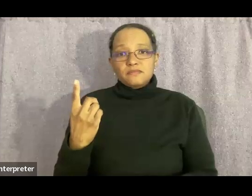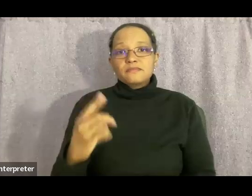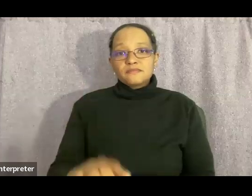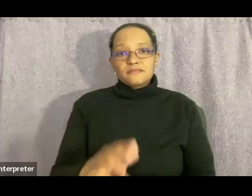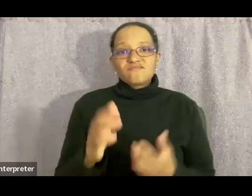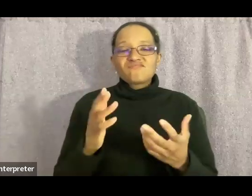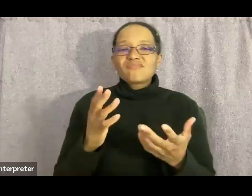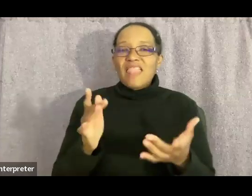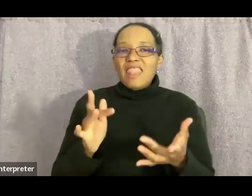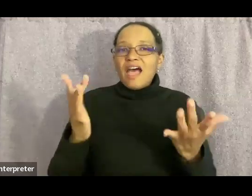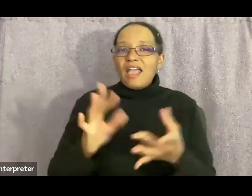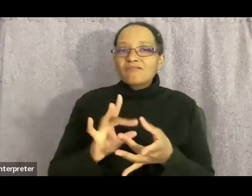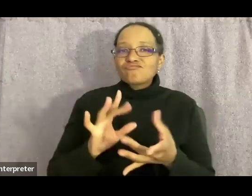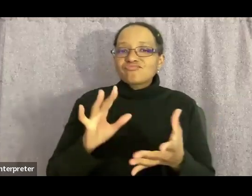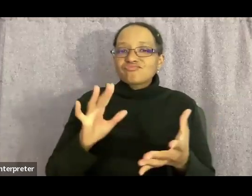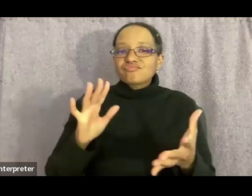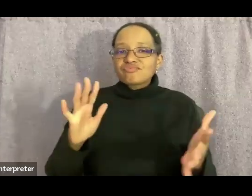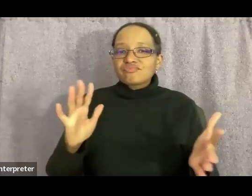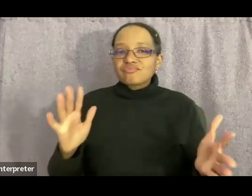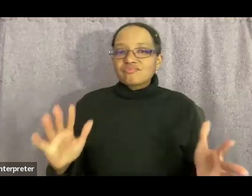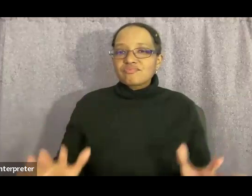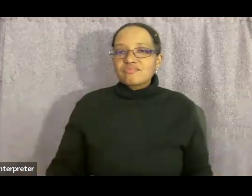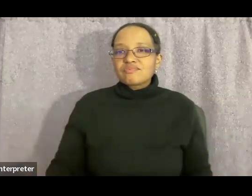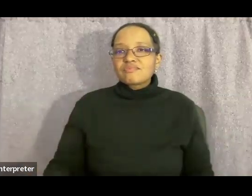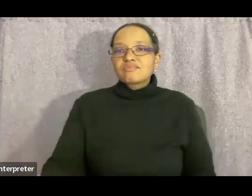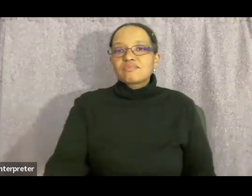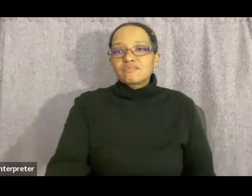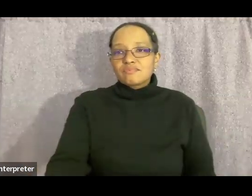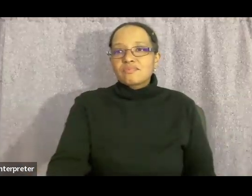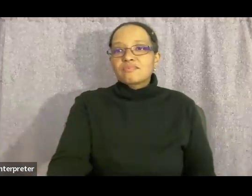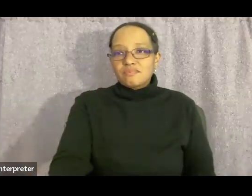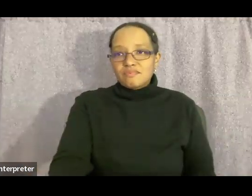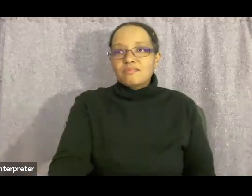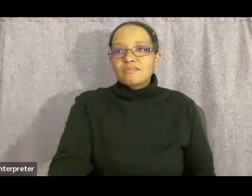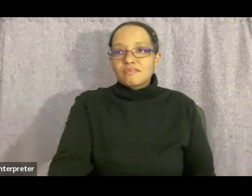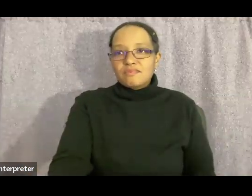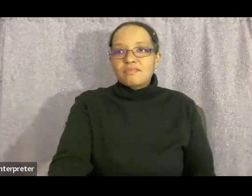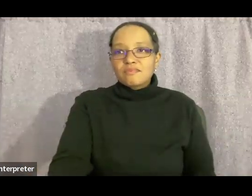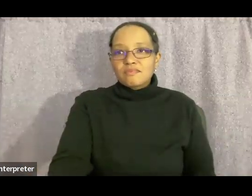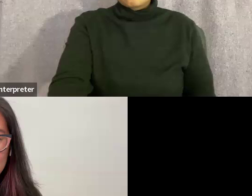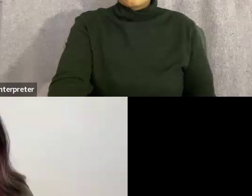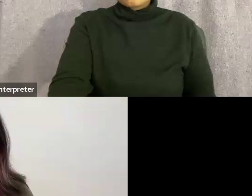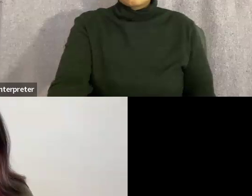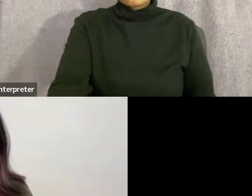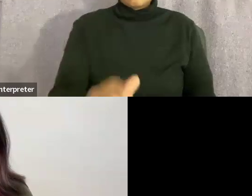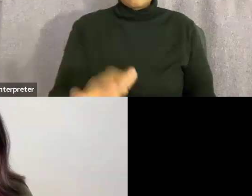And gently releasing. There we go, bonus points. I love that for us.